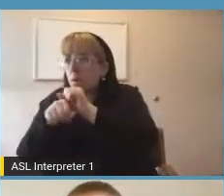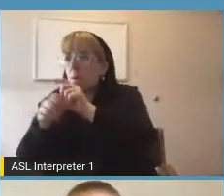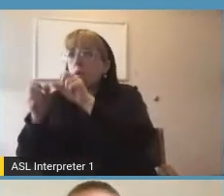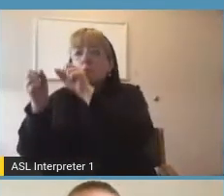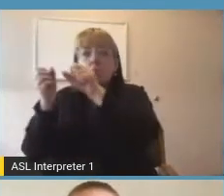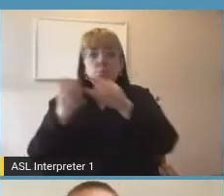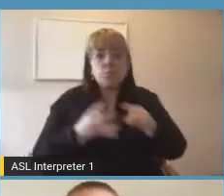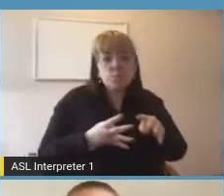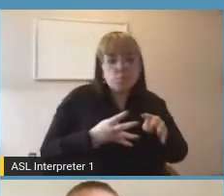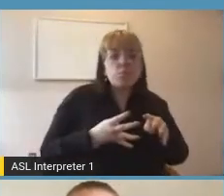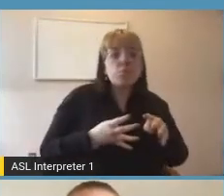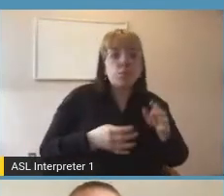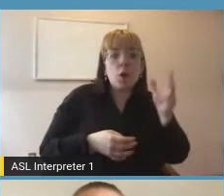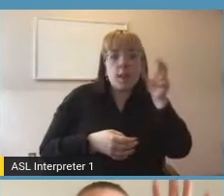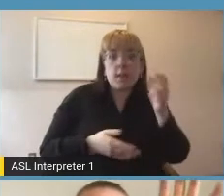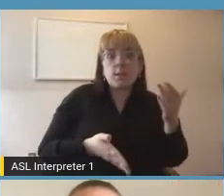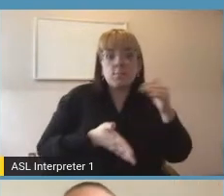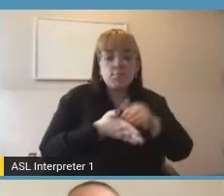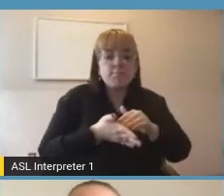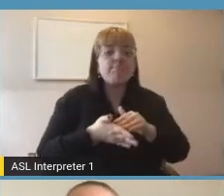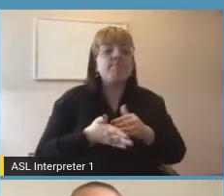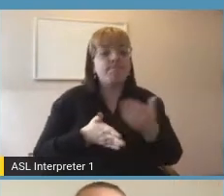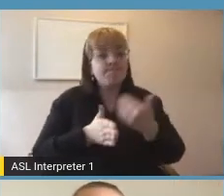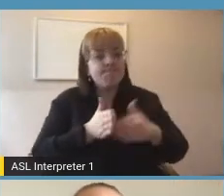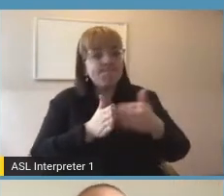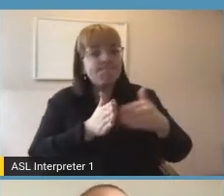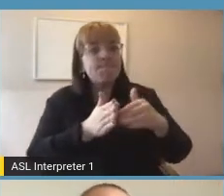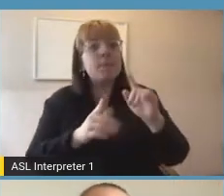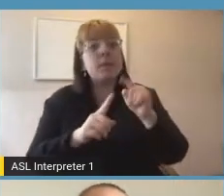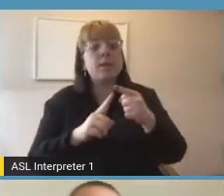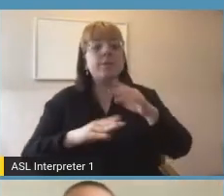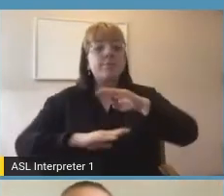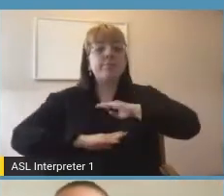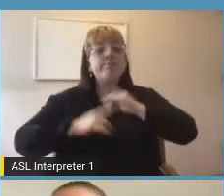of text here but I wanted to put this in order here so that you can reference this workflow